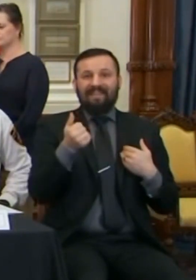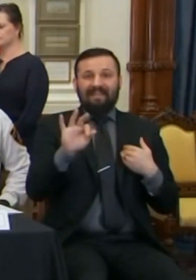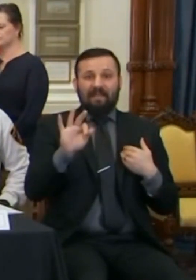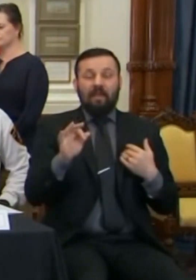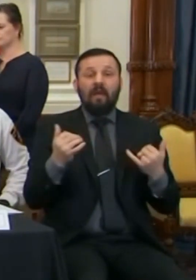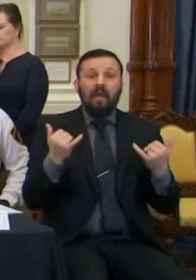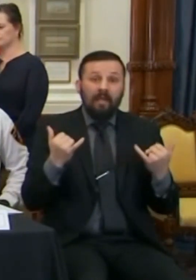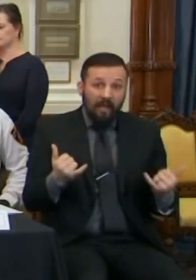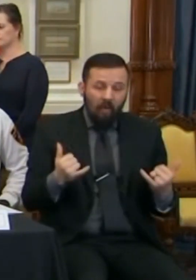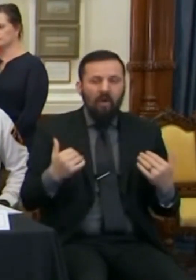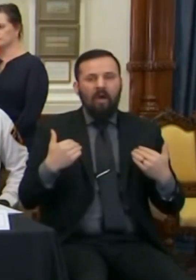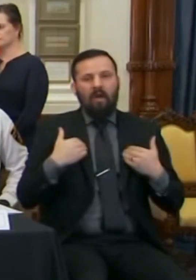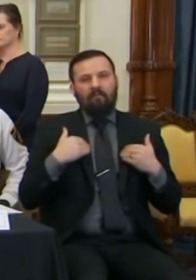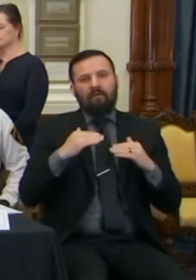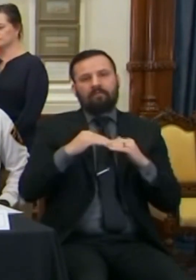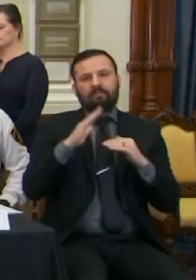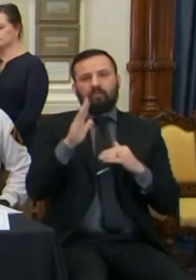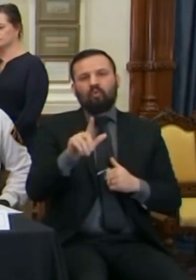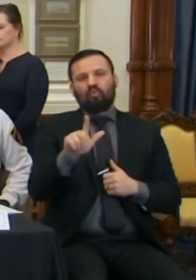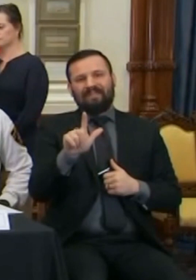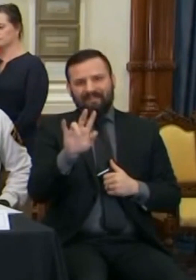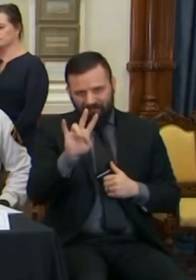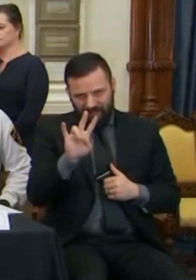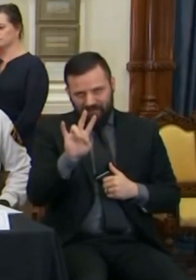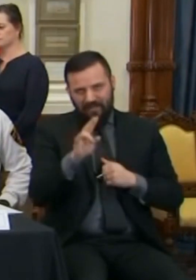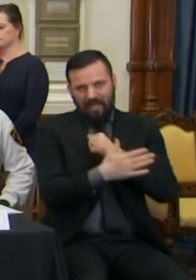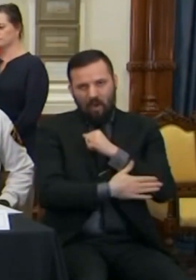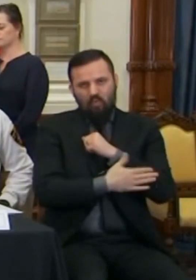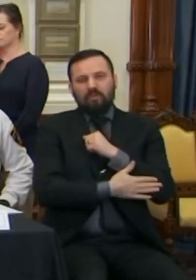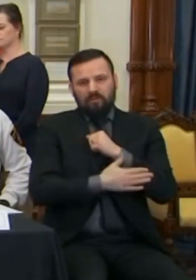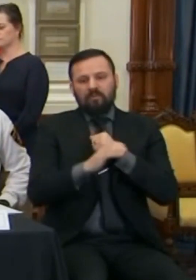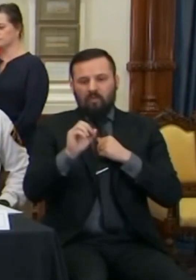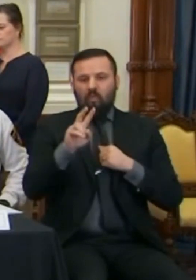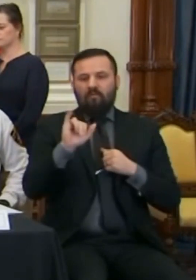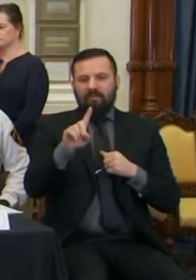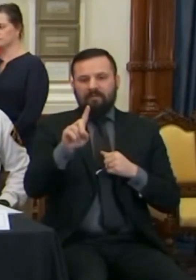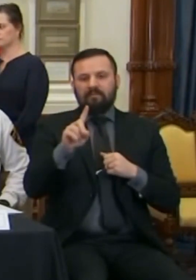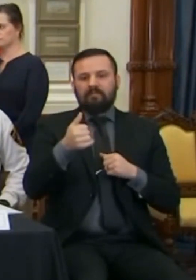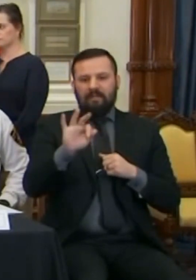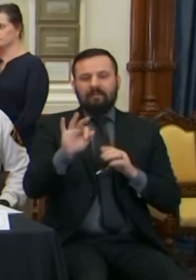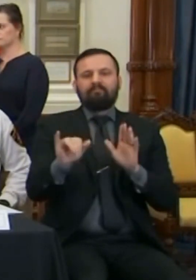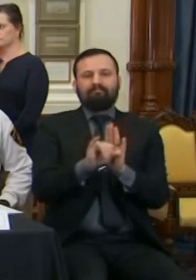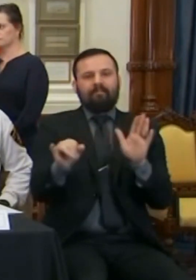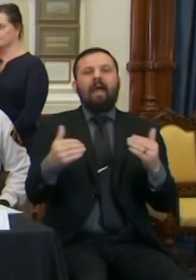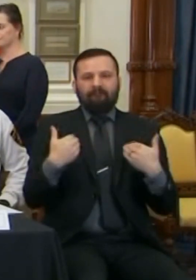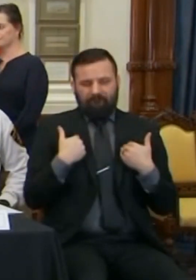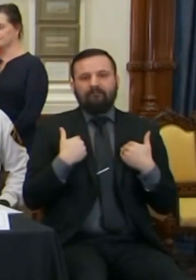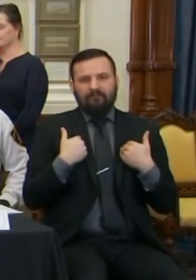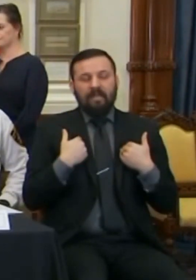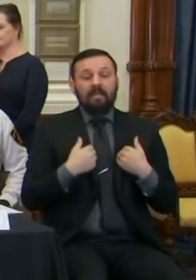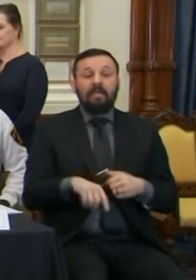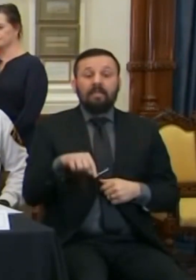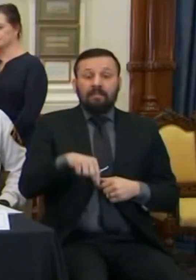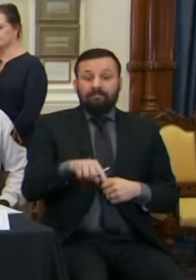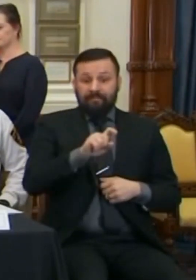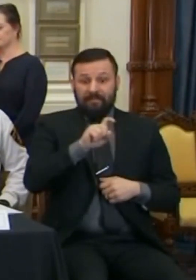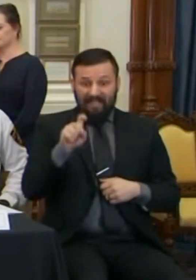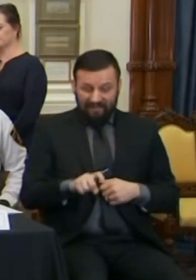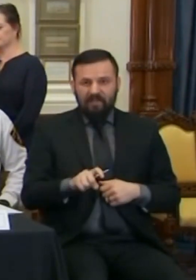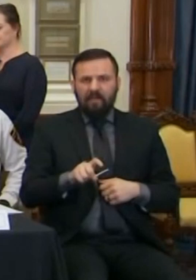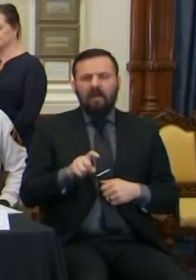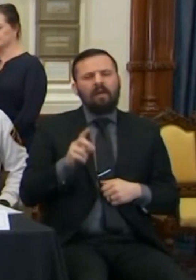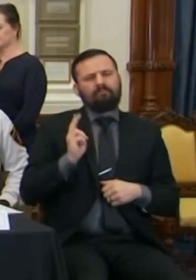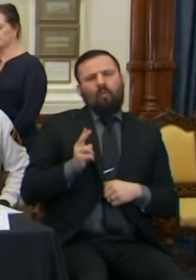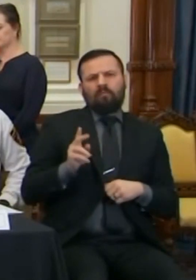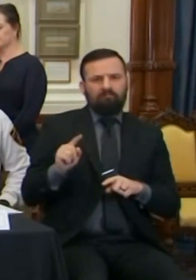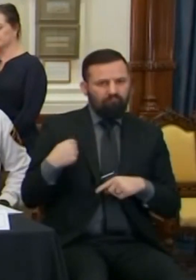at least 27 counties Burke Ovid 19 has been identified Texas historically as a